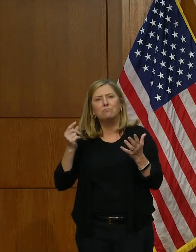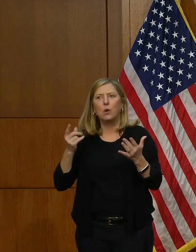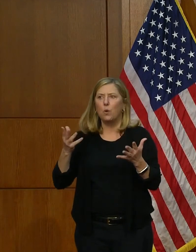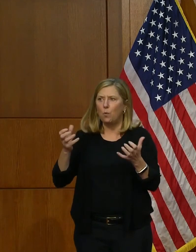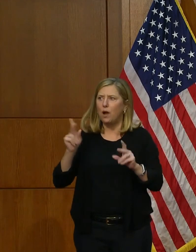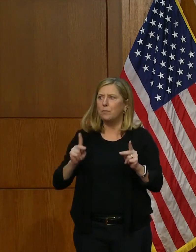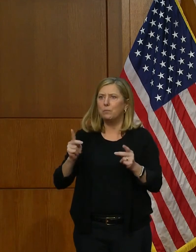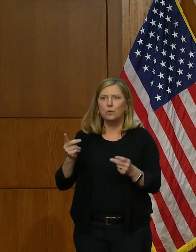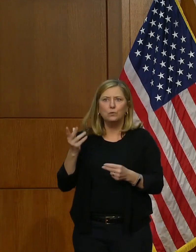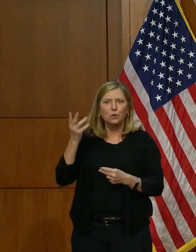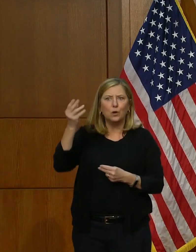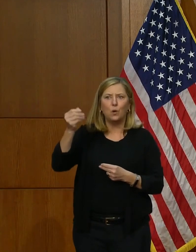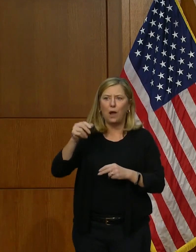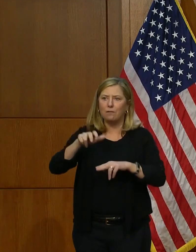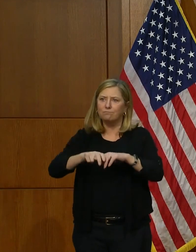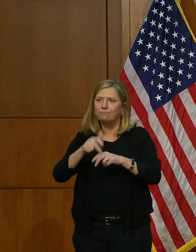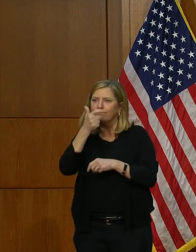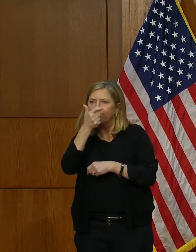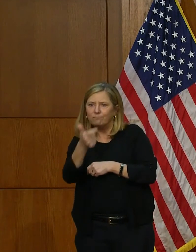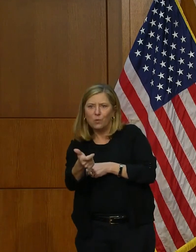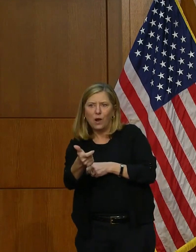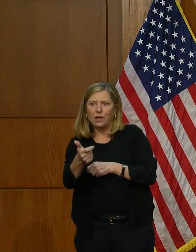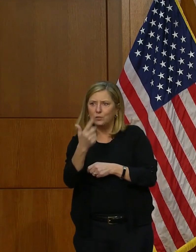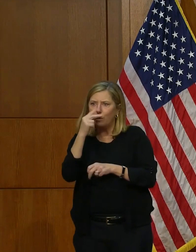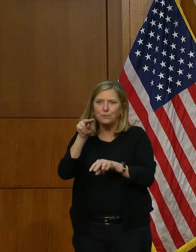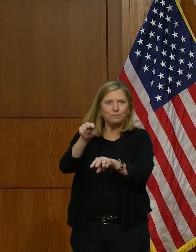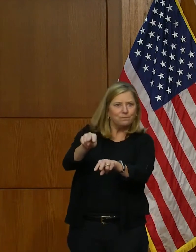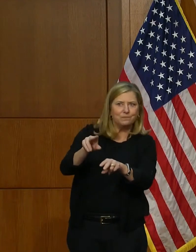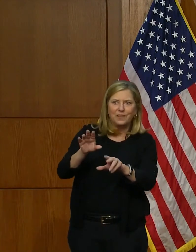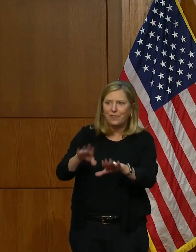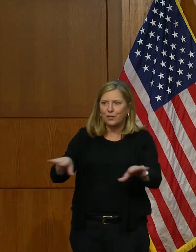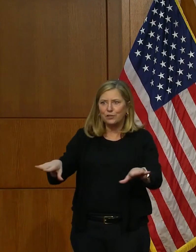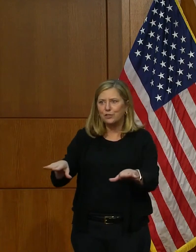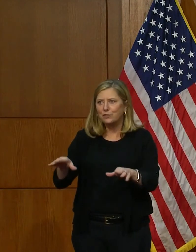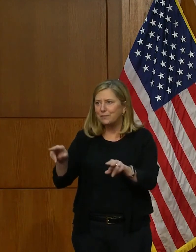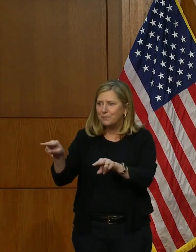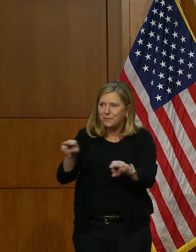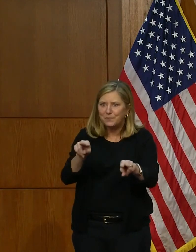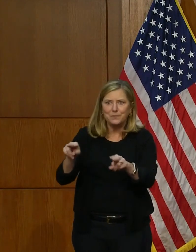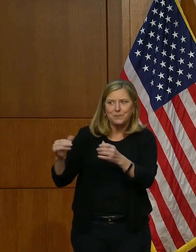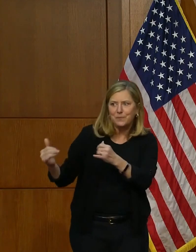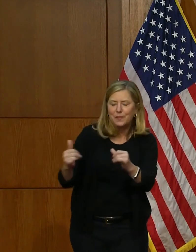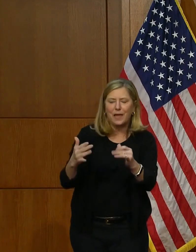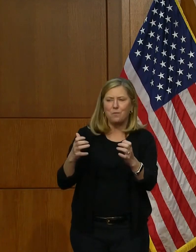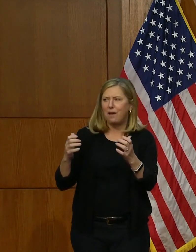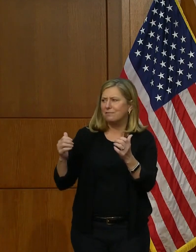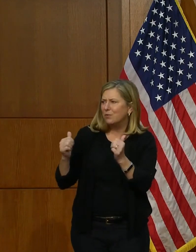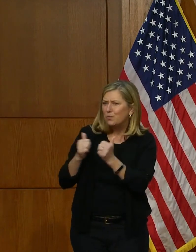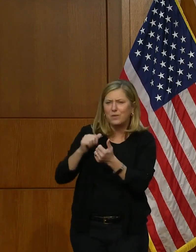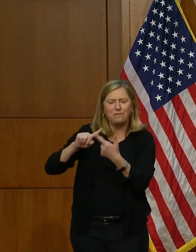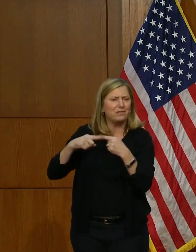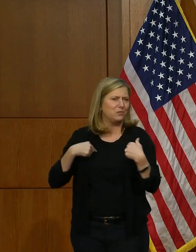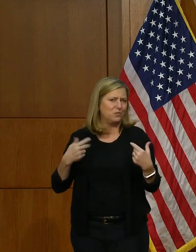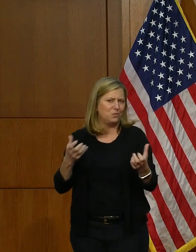ZX, YOU KNOW THEY'RE PLAYING BALL NOW, WAY WANT. PEOPLE TO GO OUT AND BE ABLE TO BE